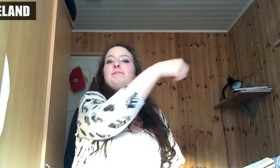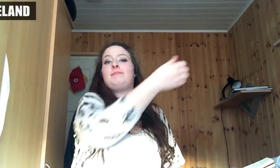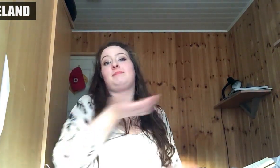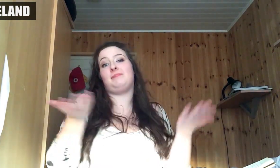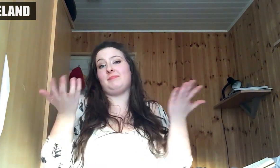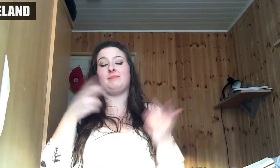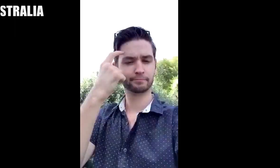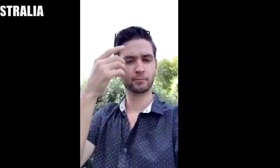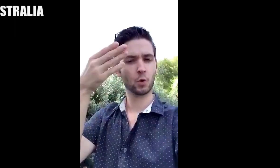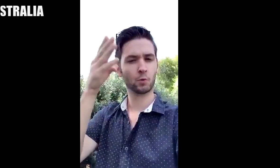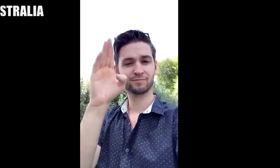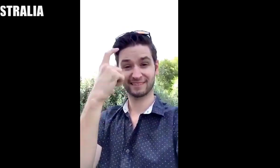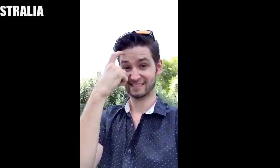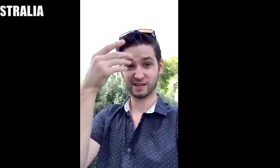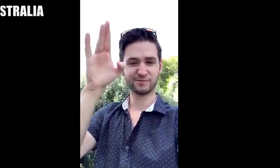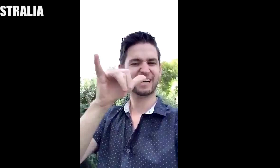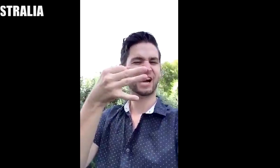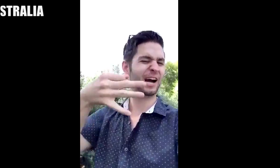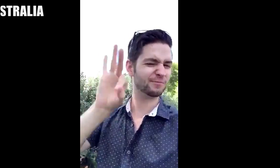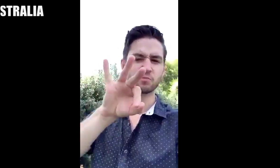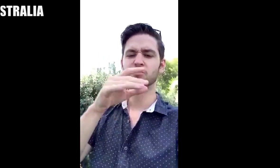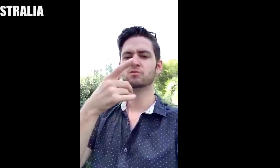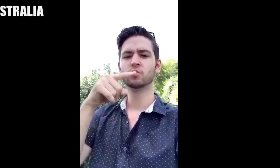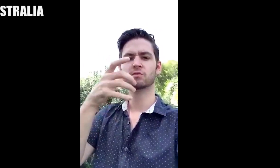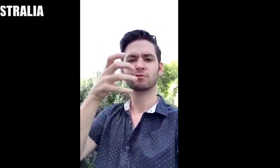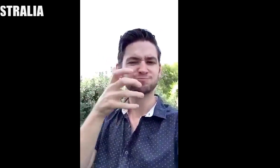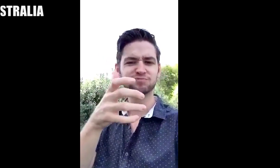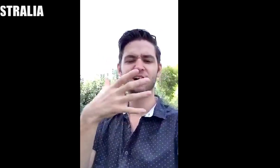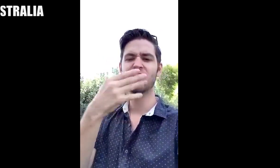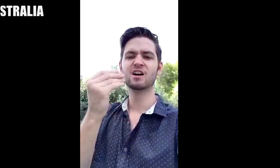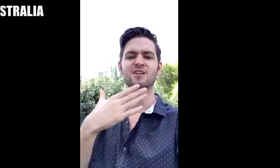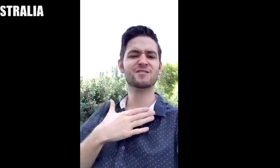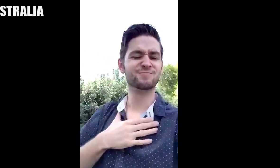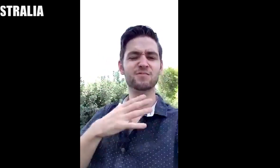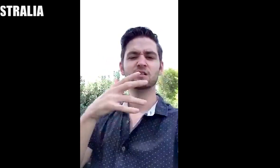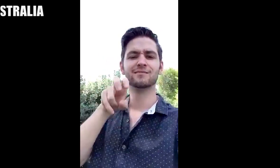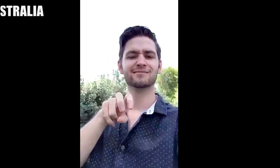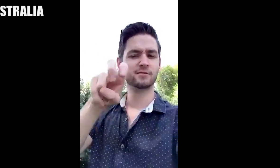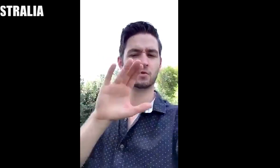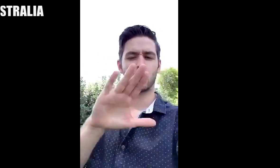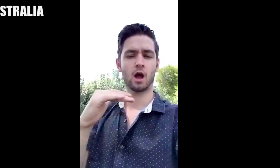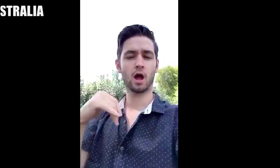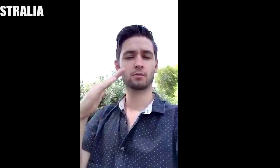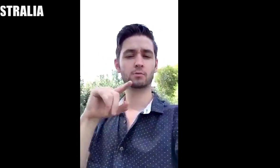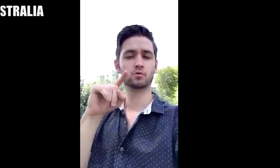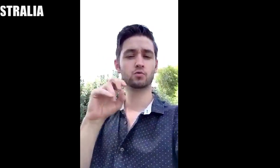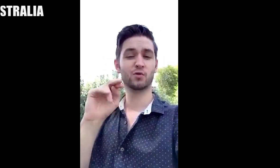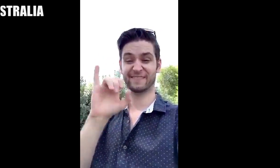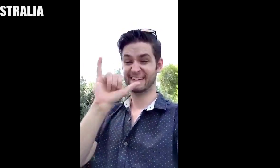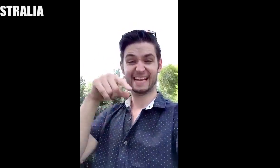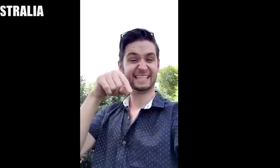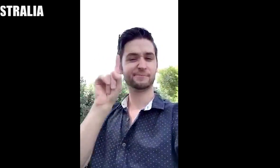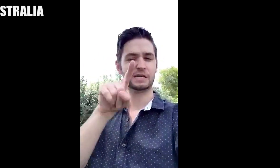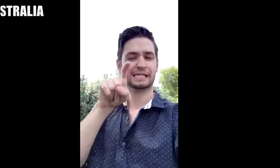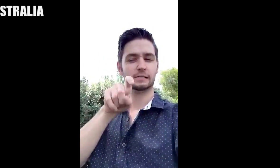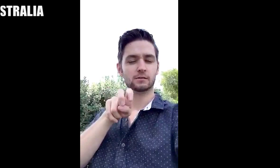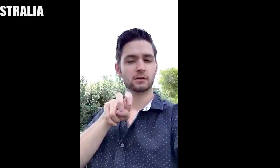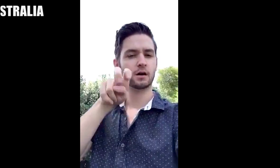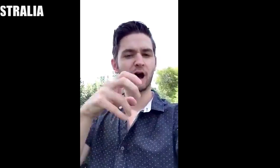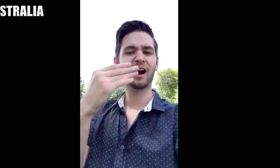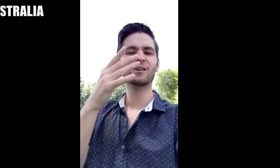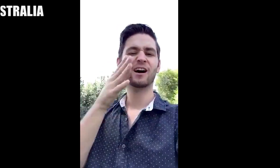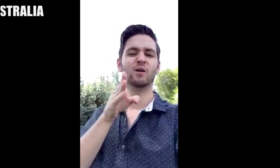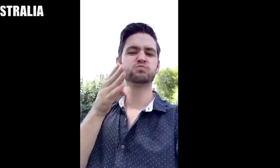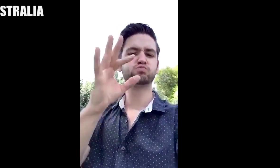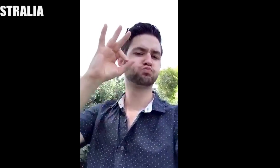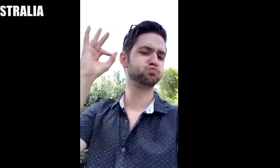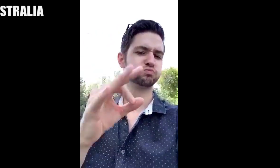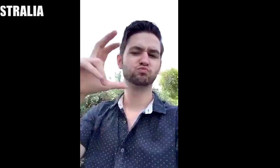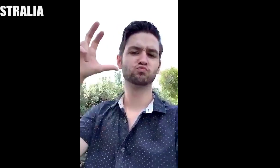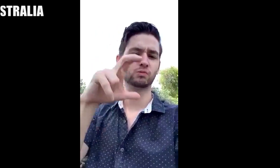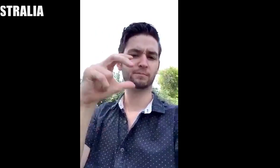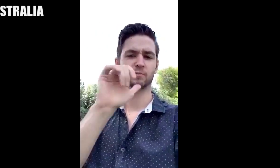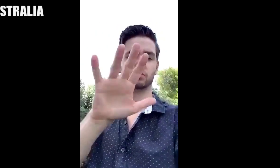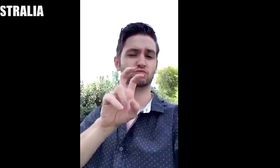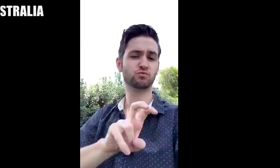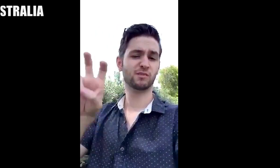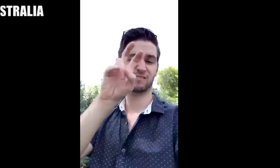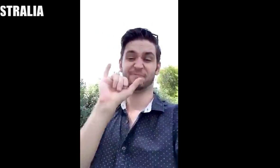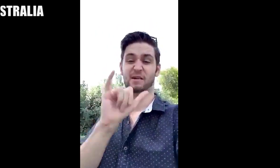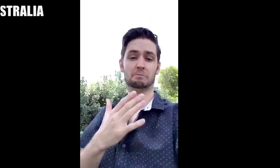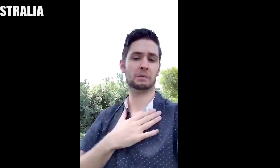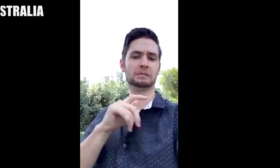Keeping a open mind and getting out of your comfort zone is critical to your traveling experience, thats my tip!